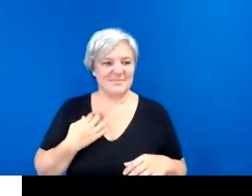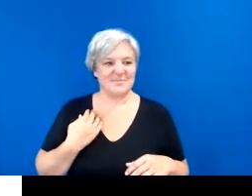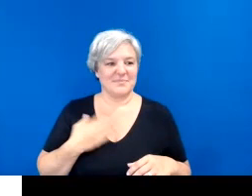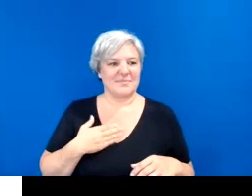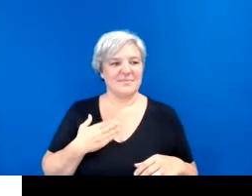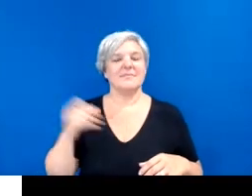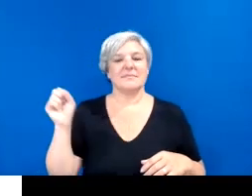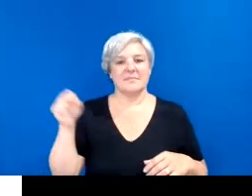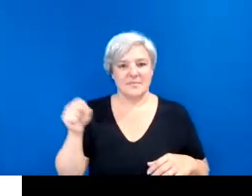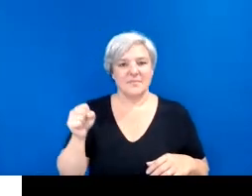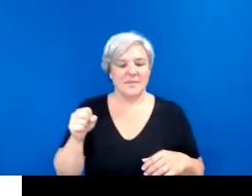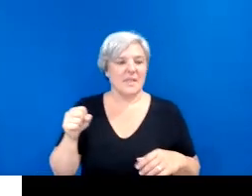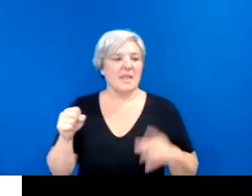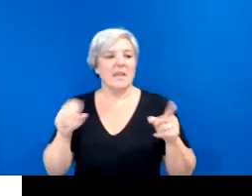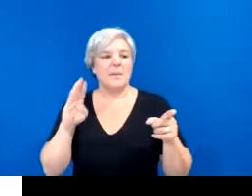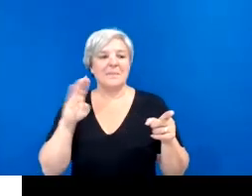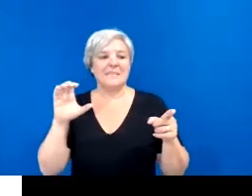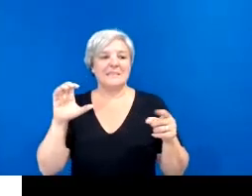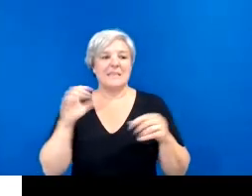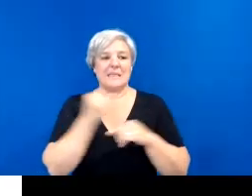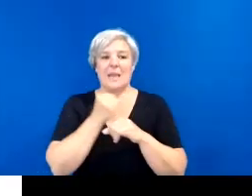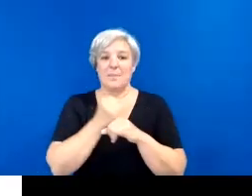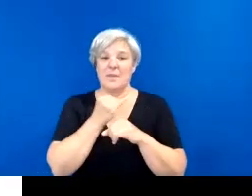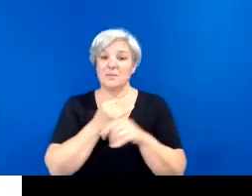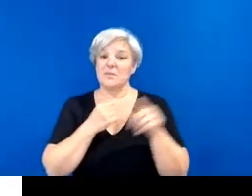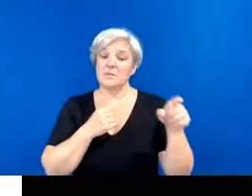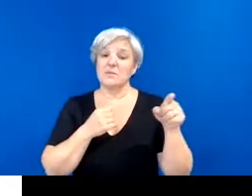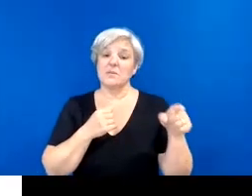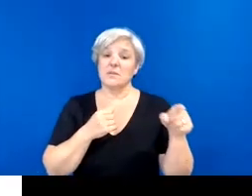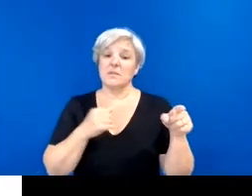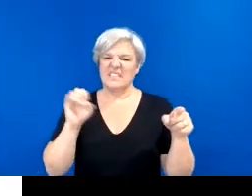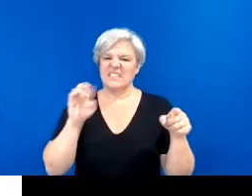Yeah so BC campus is the,